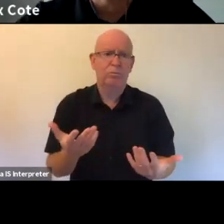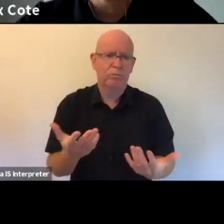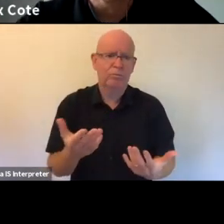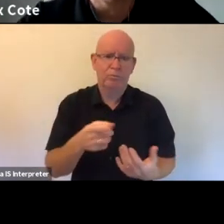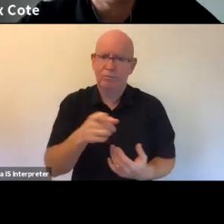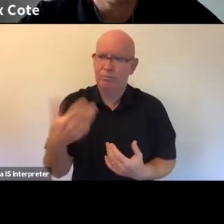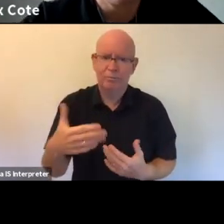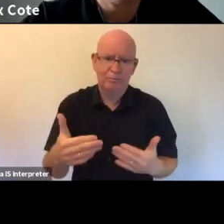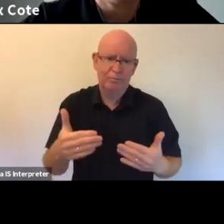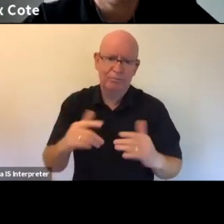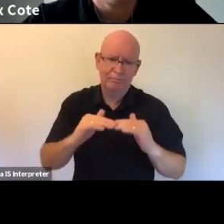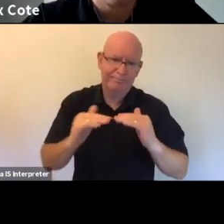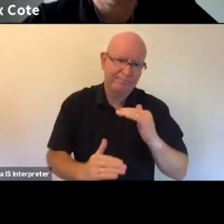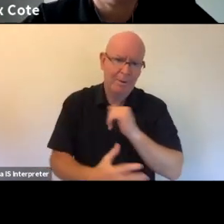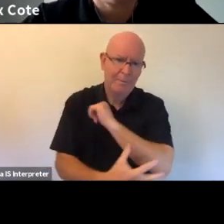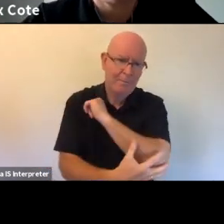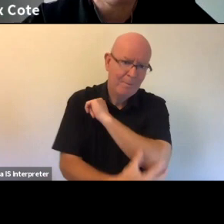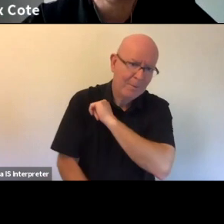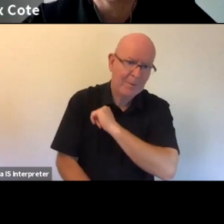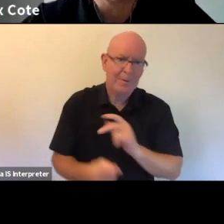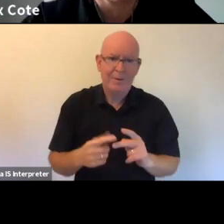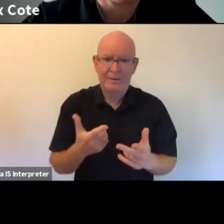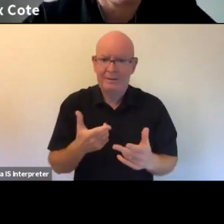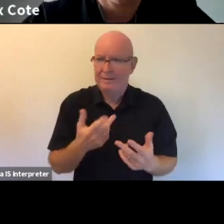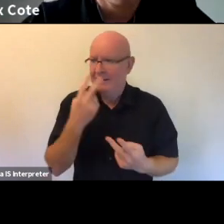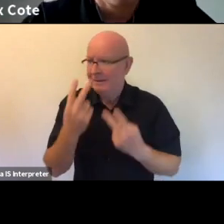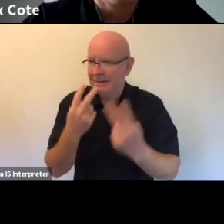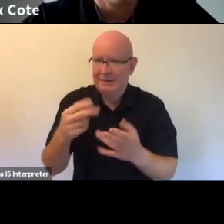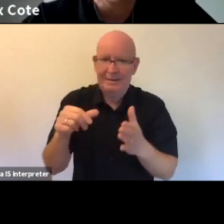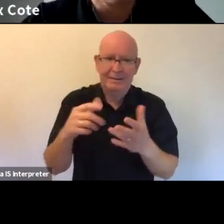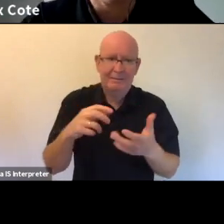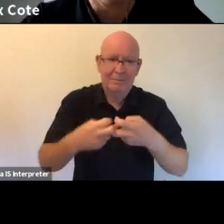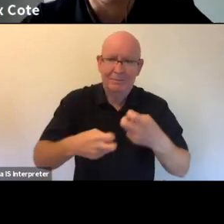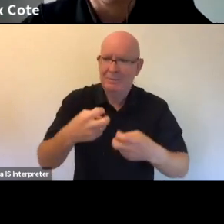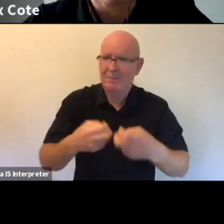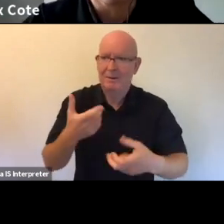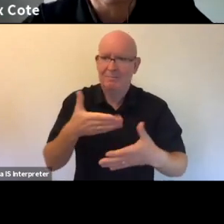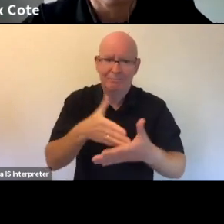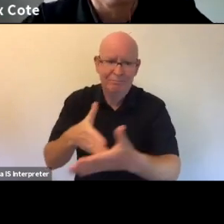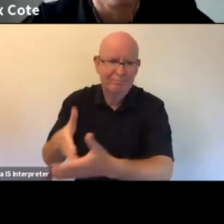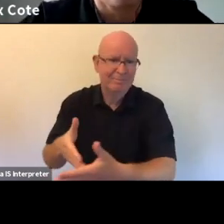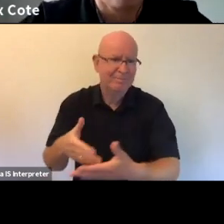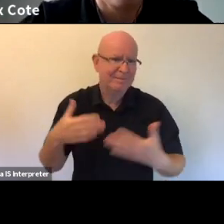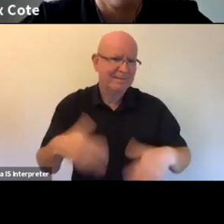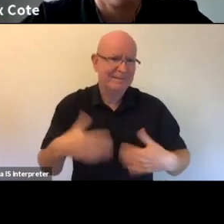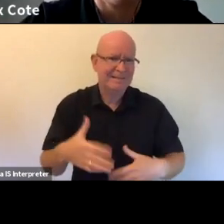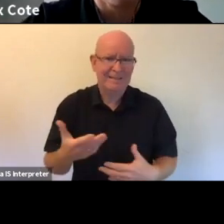Persons with disabilities face barriers and lack of support across countries and regions.